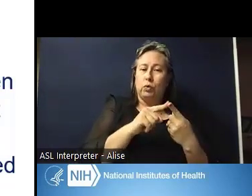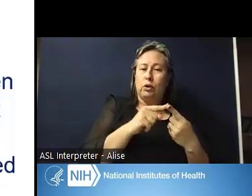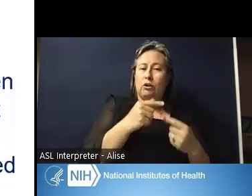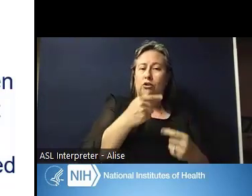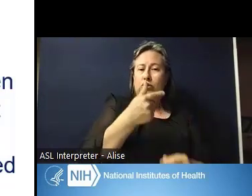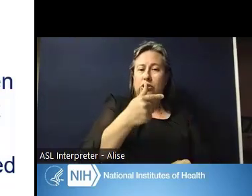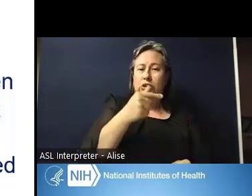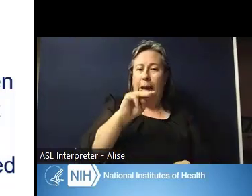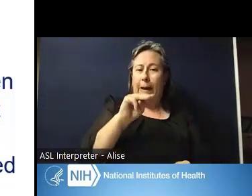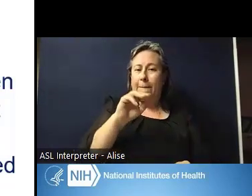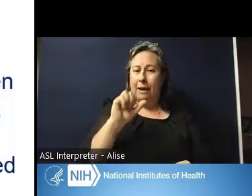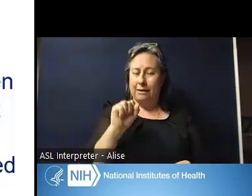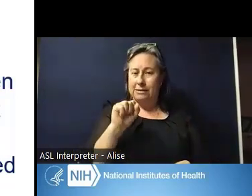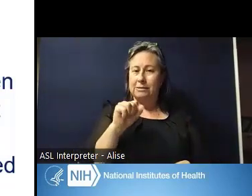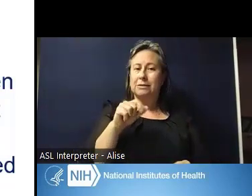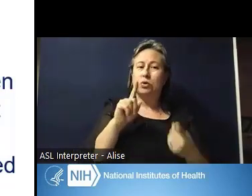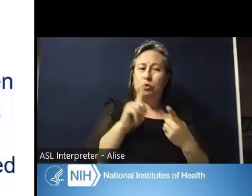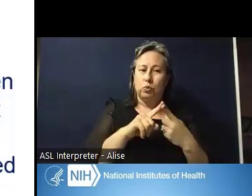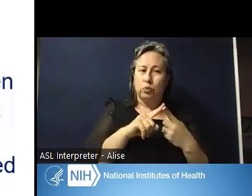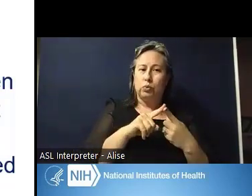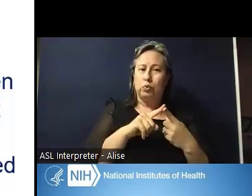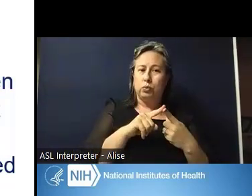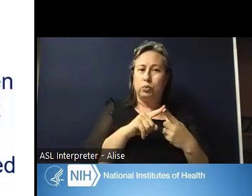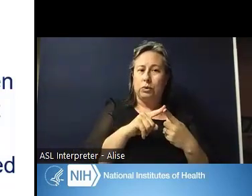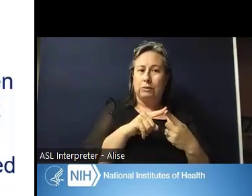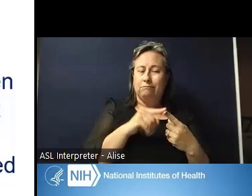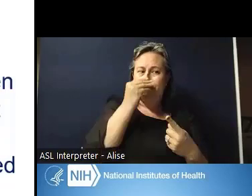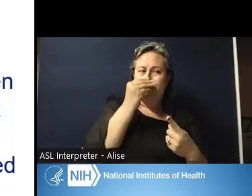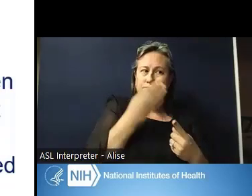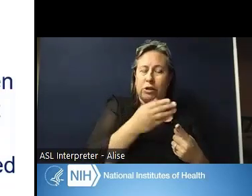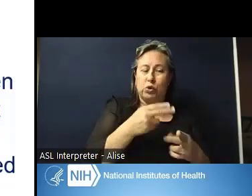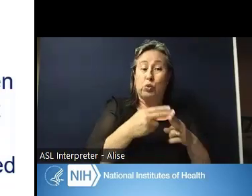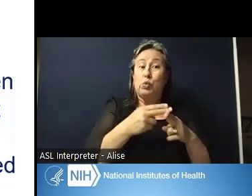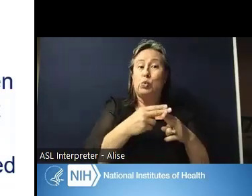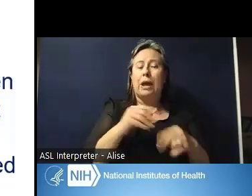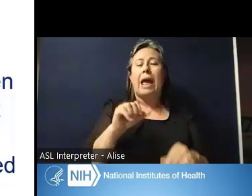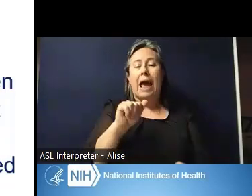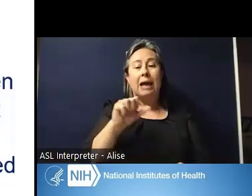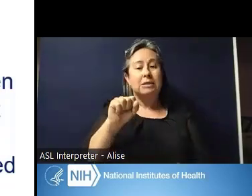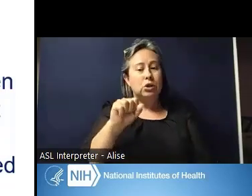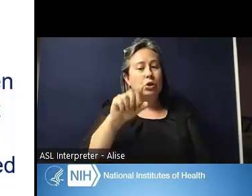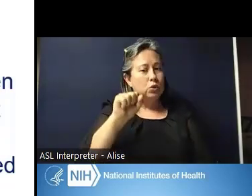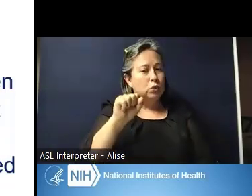as soon as it becomes known, and I just want to highlight "as soon as it becomes known."